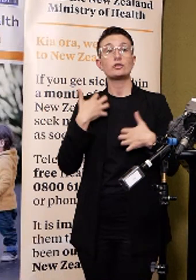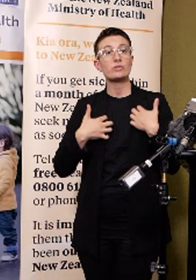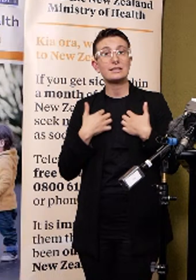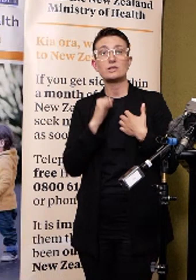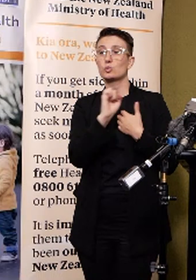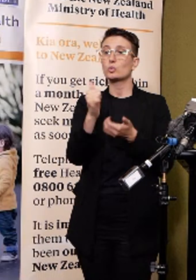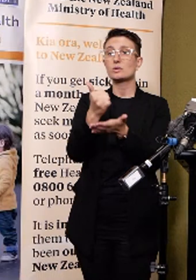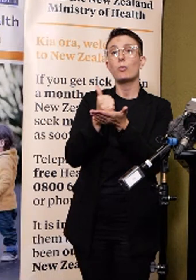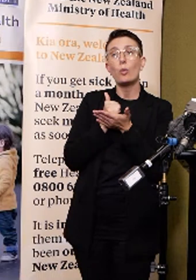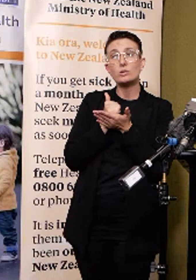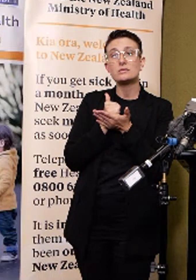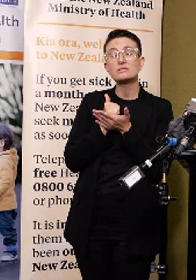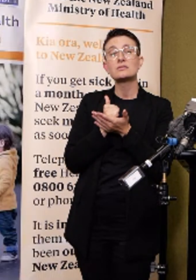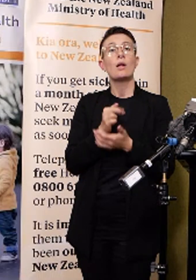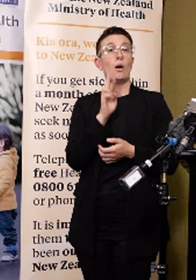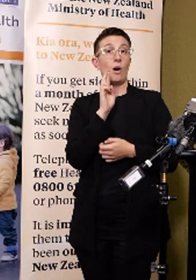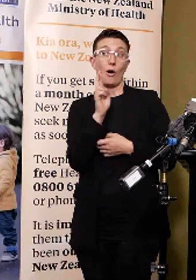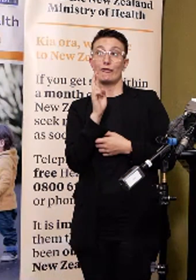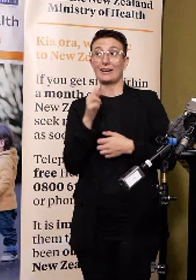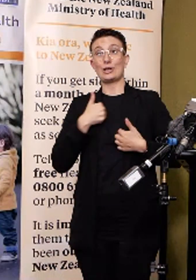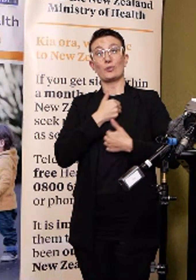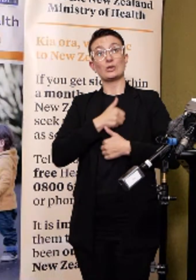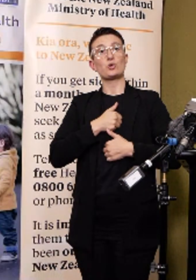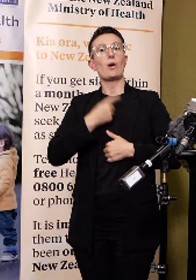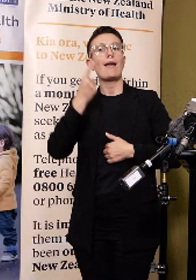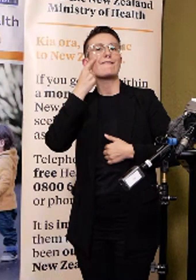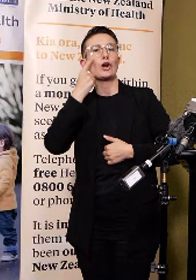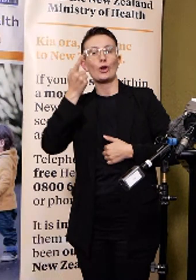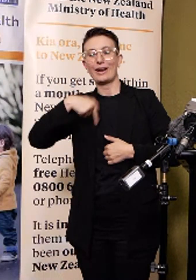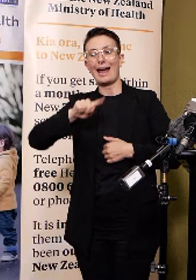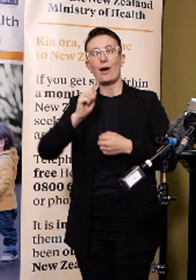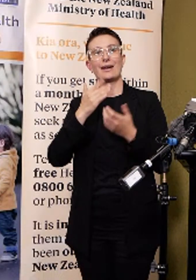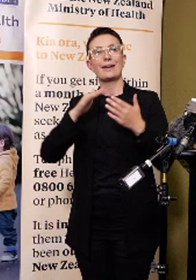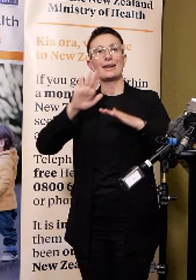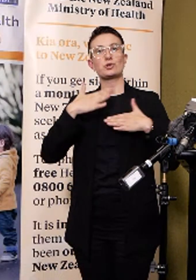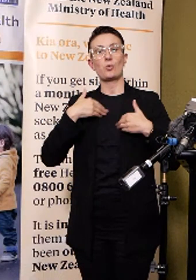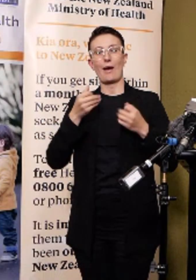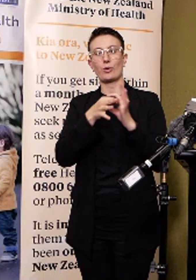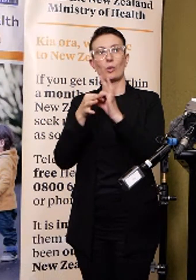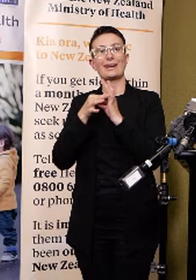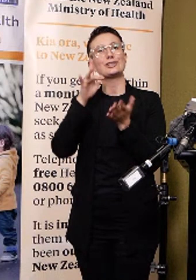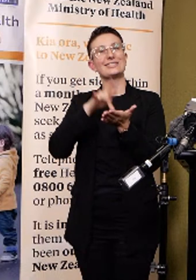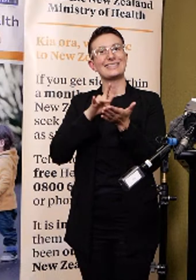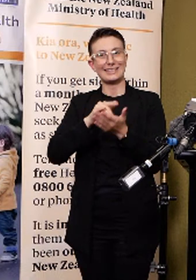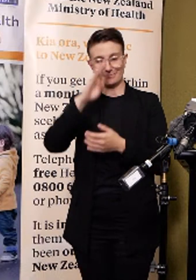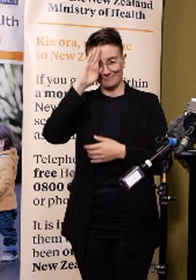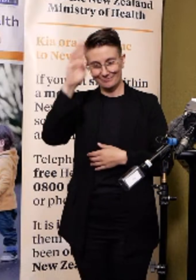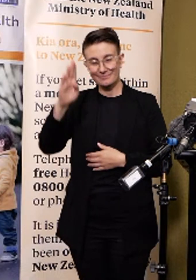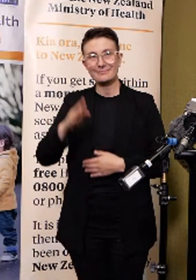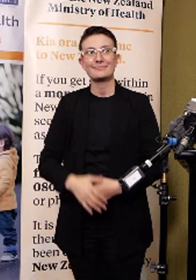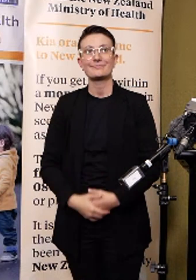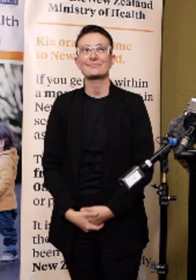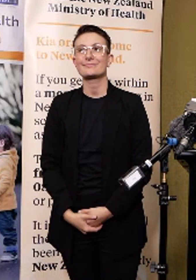And I hope you enjoy the visit down to the National Health Coordination Center. So if you .